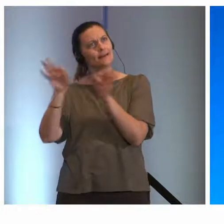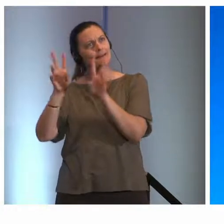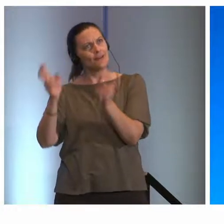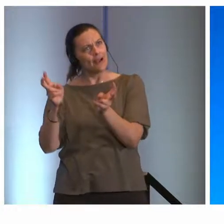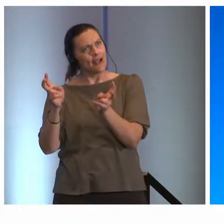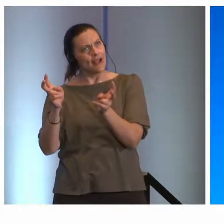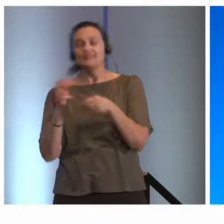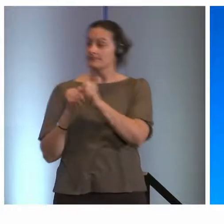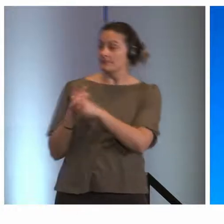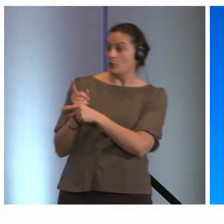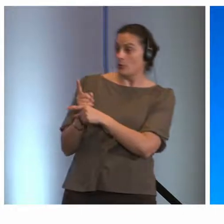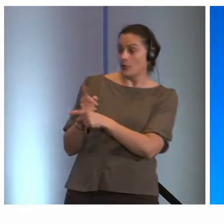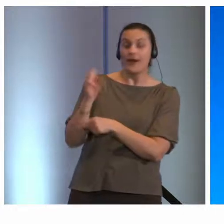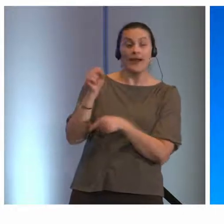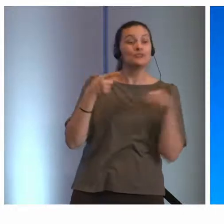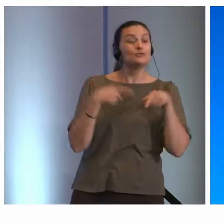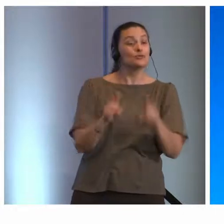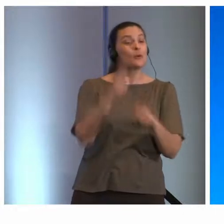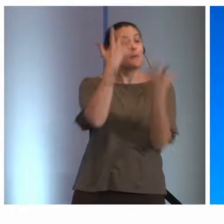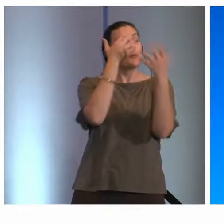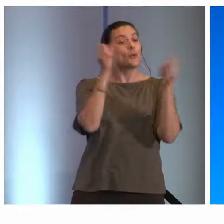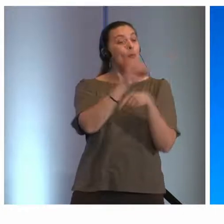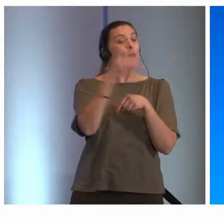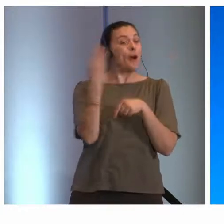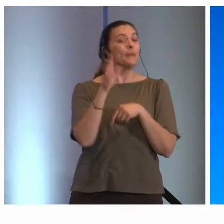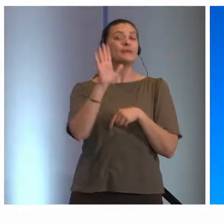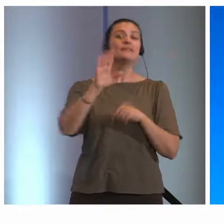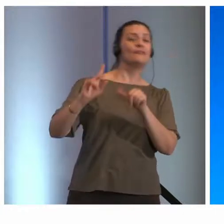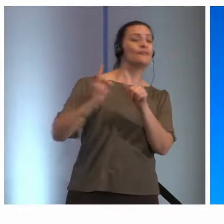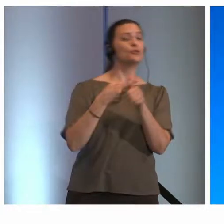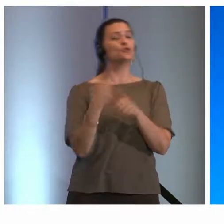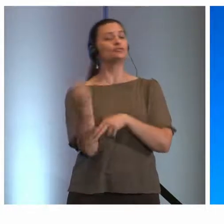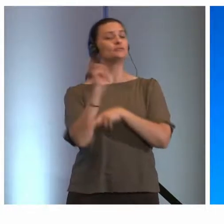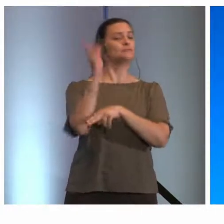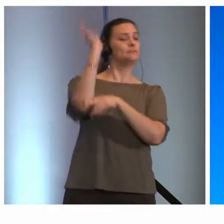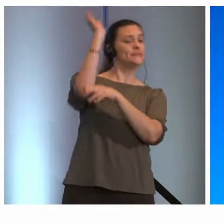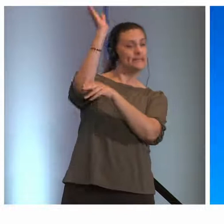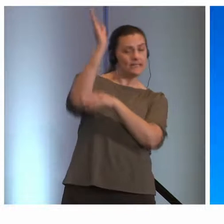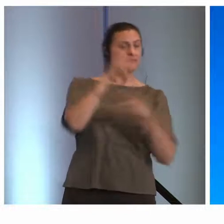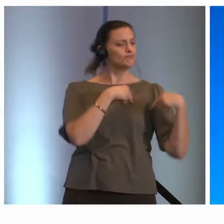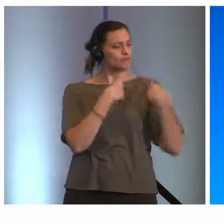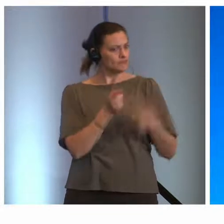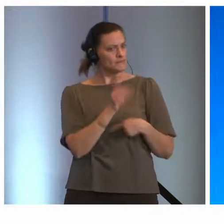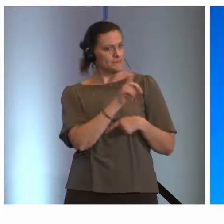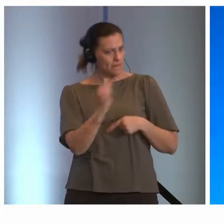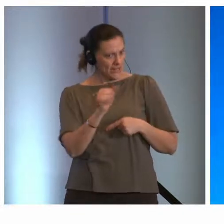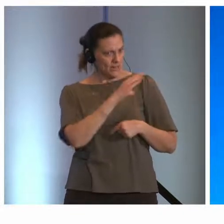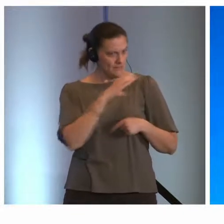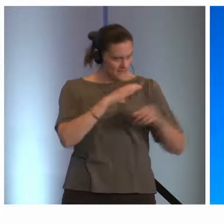Tari: It was actually, and it was during the first speech state of the union by President Obama